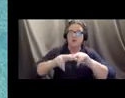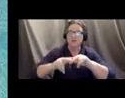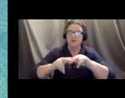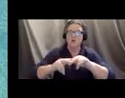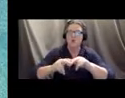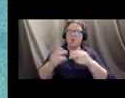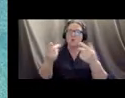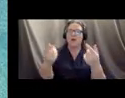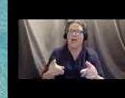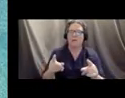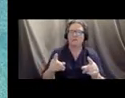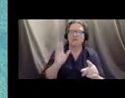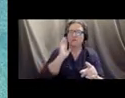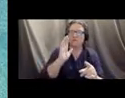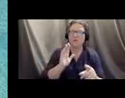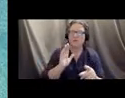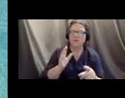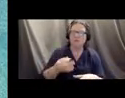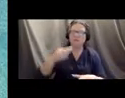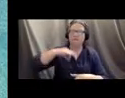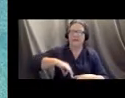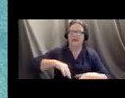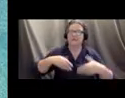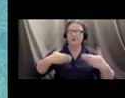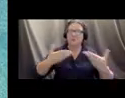And what do we stand to lose?